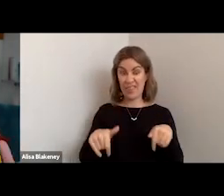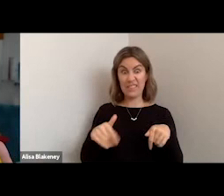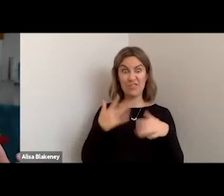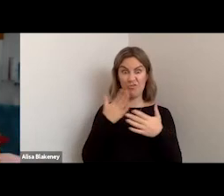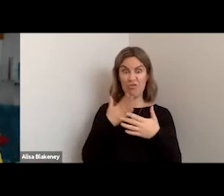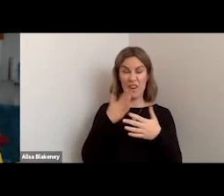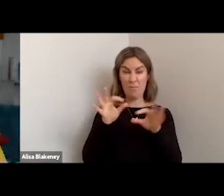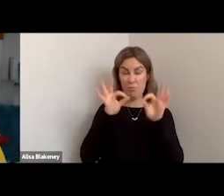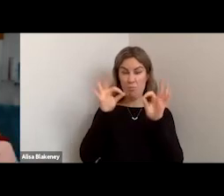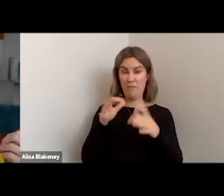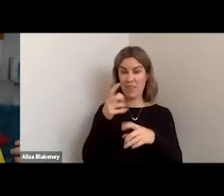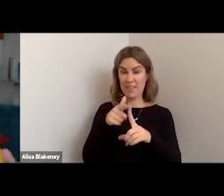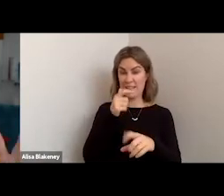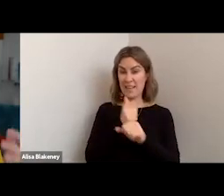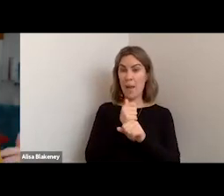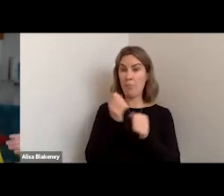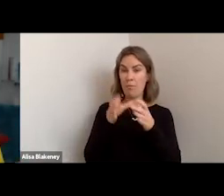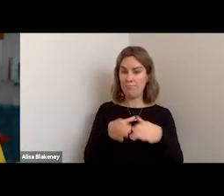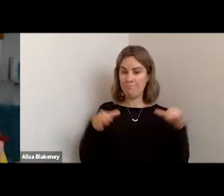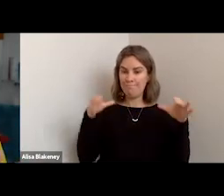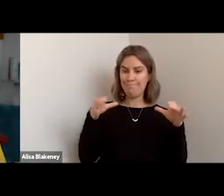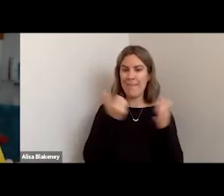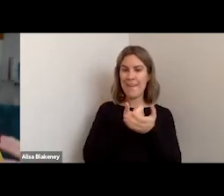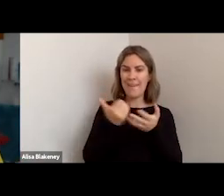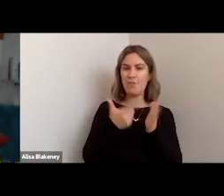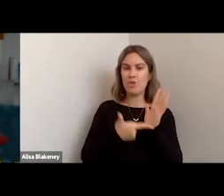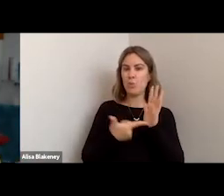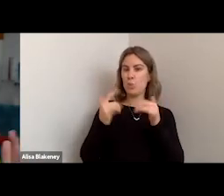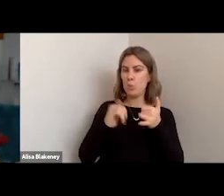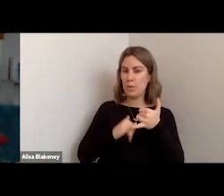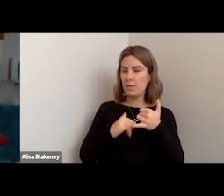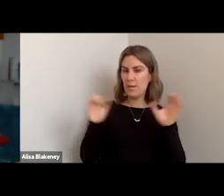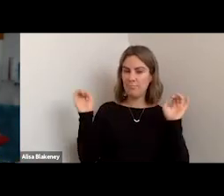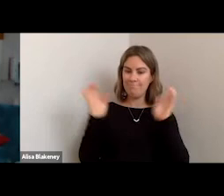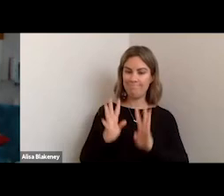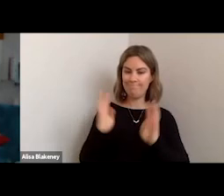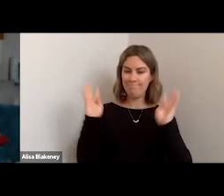arts.